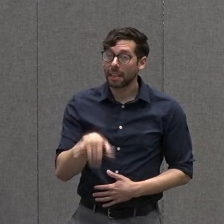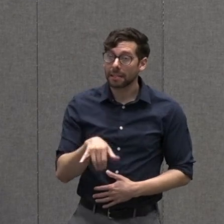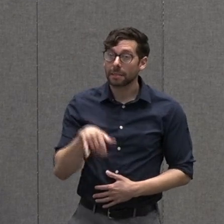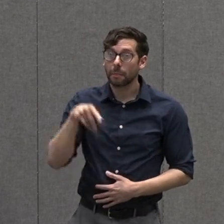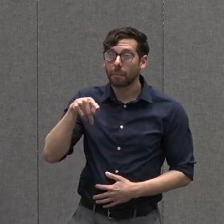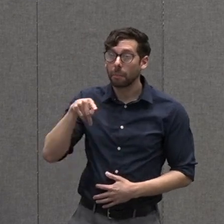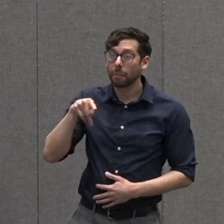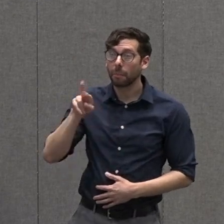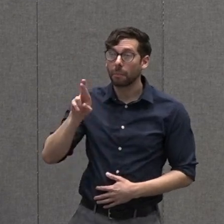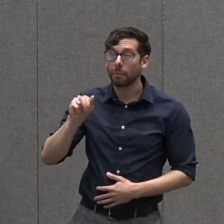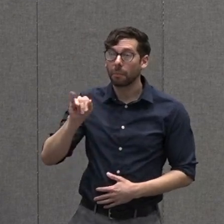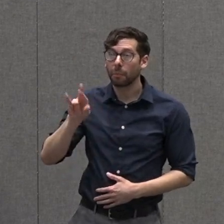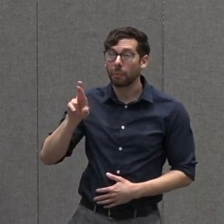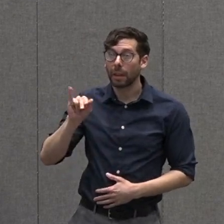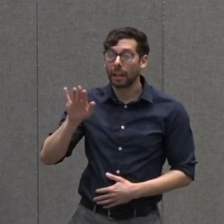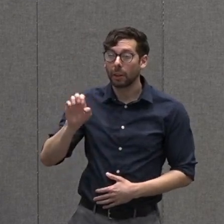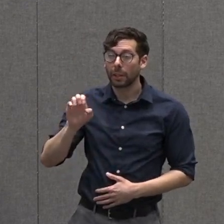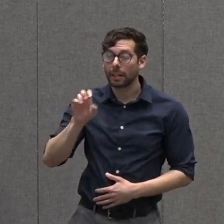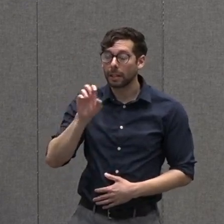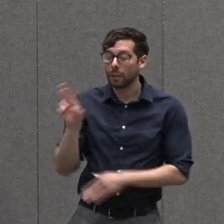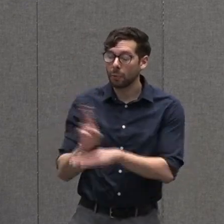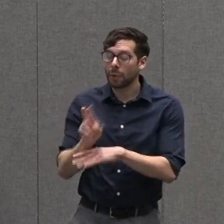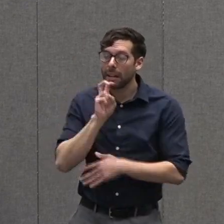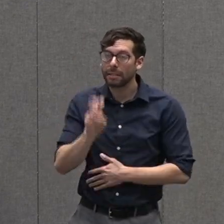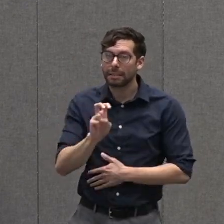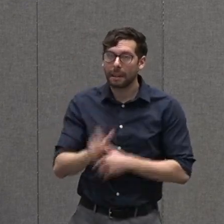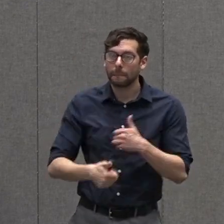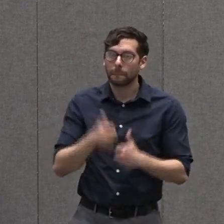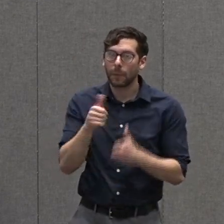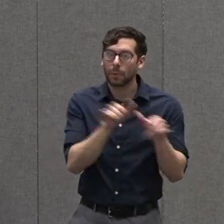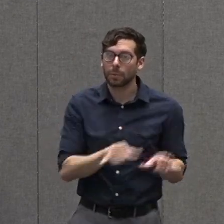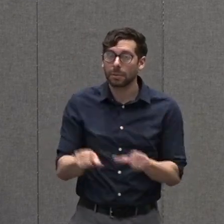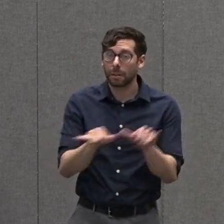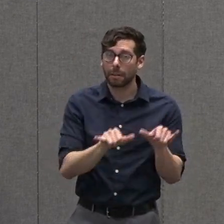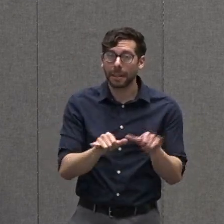Now, if you see one of these in the wild you might recognize it by this black band